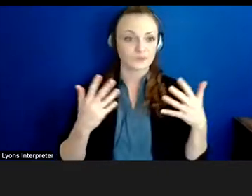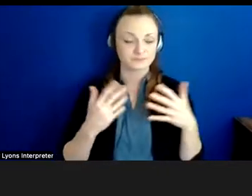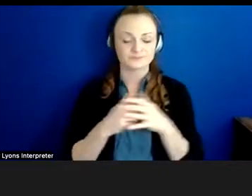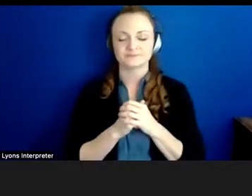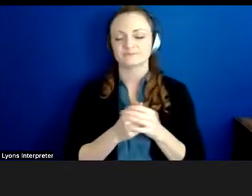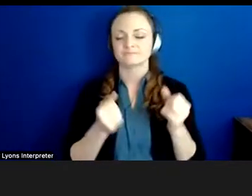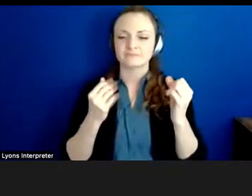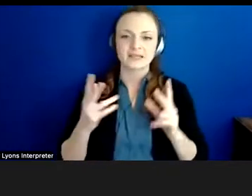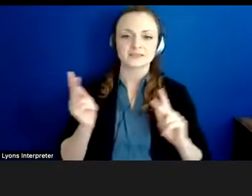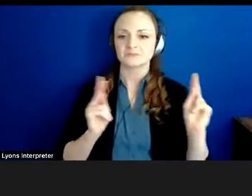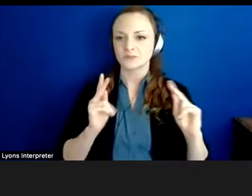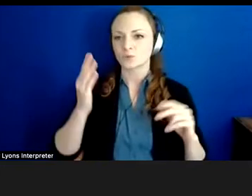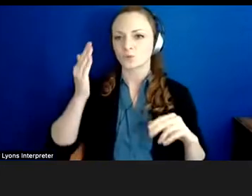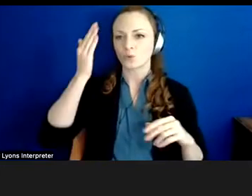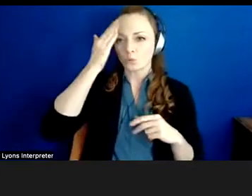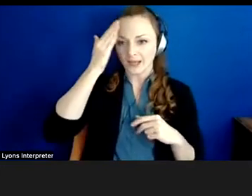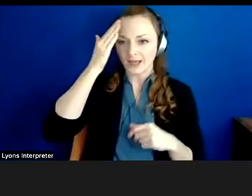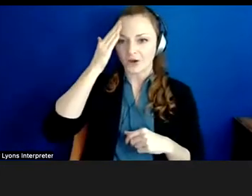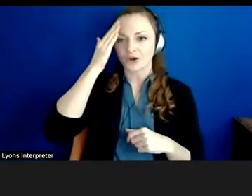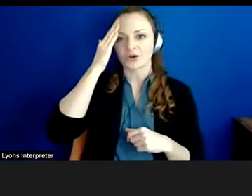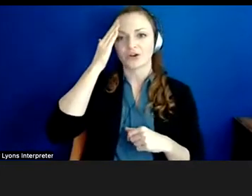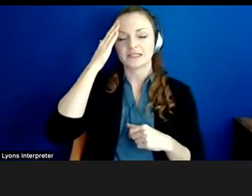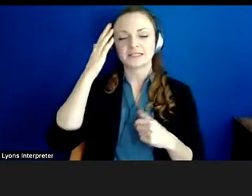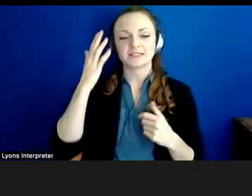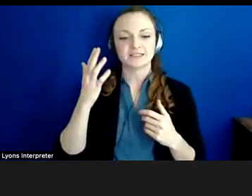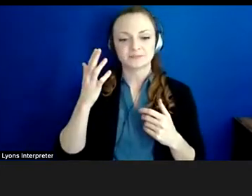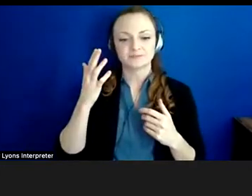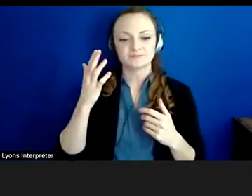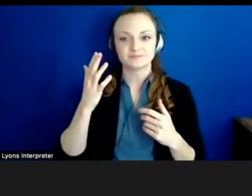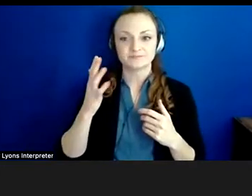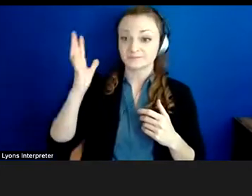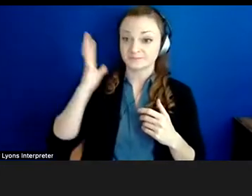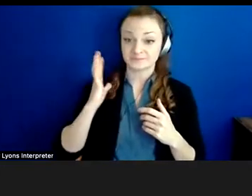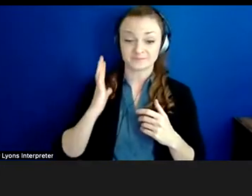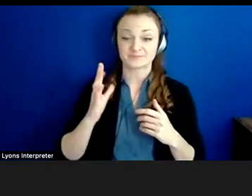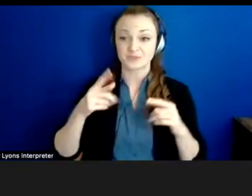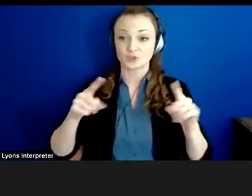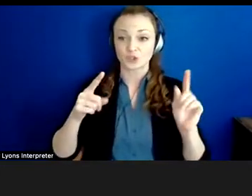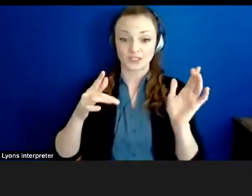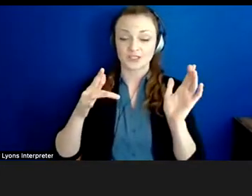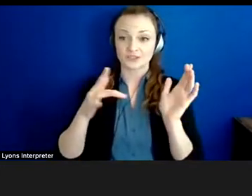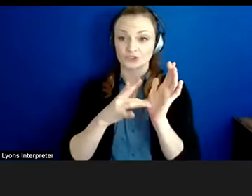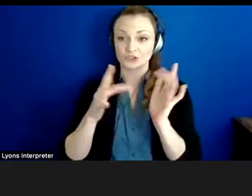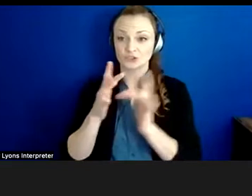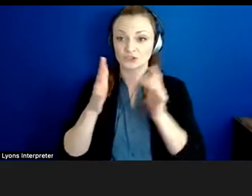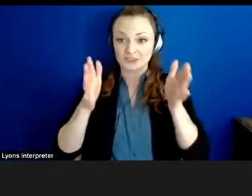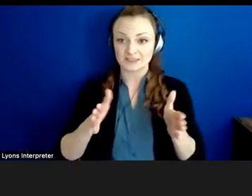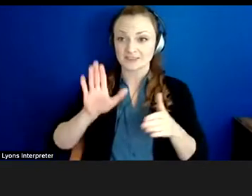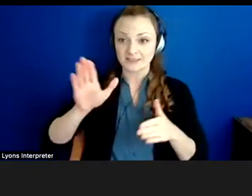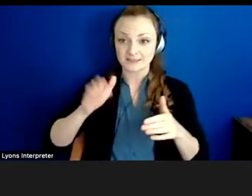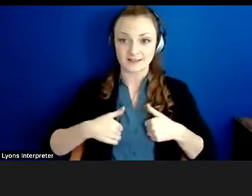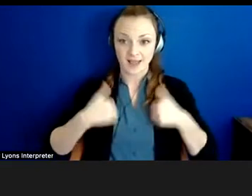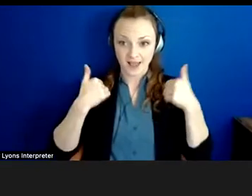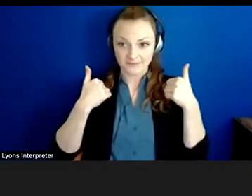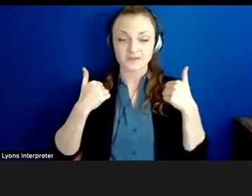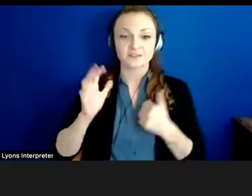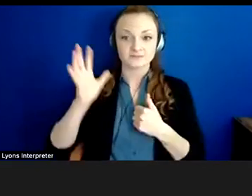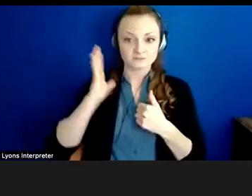of the fact that when in Jesus's lifetime, when he attended what we now call as the Last